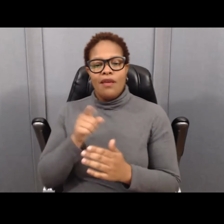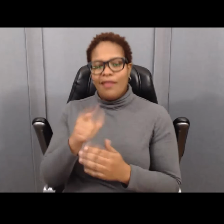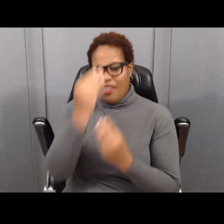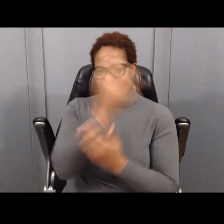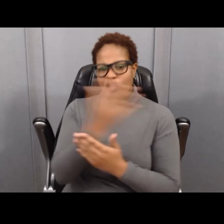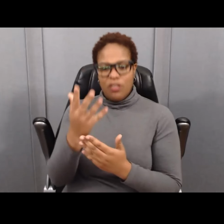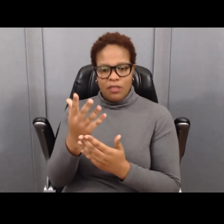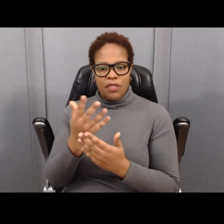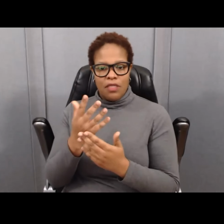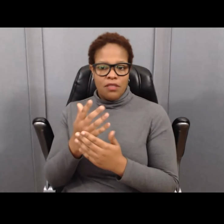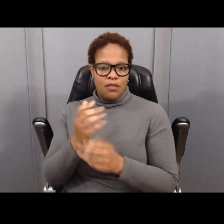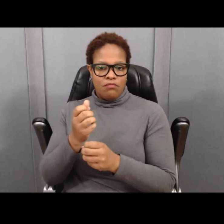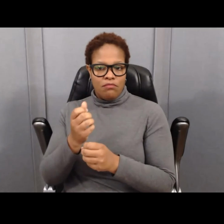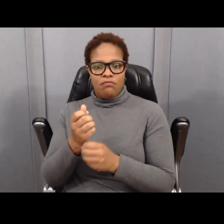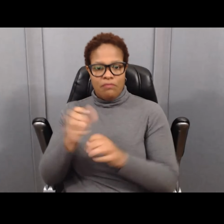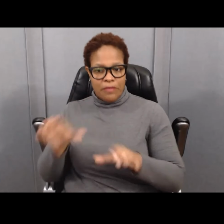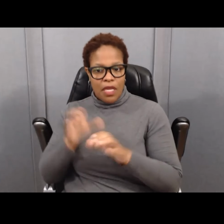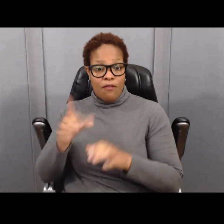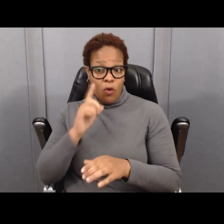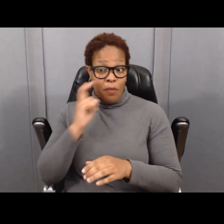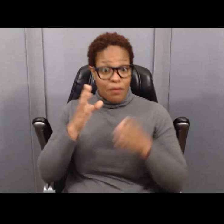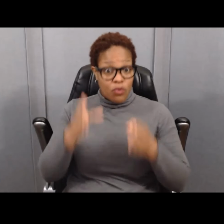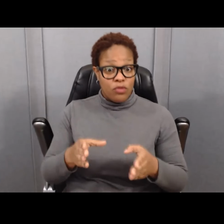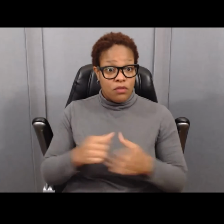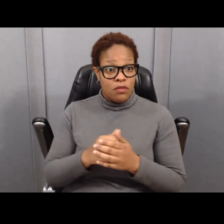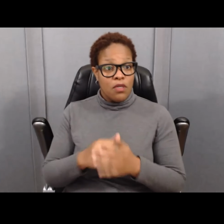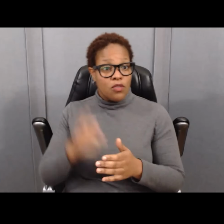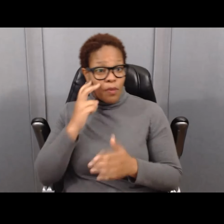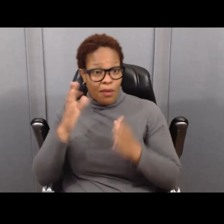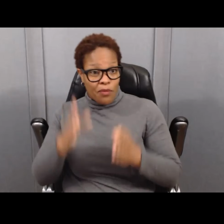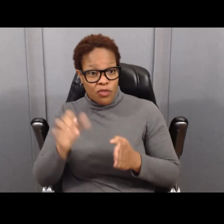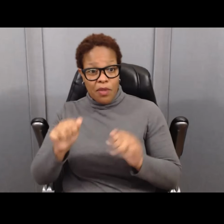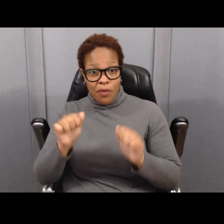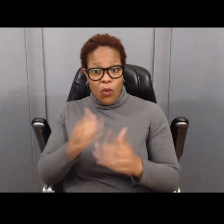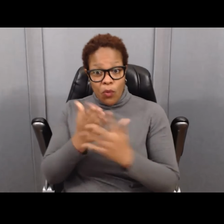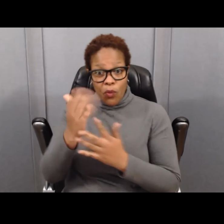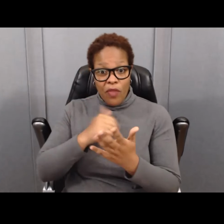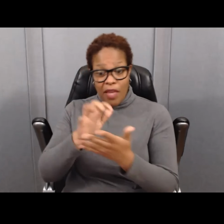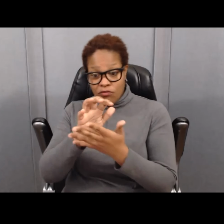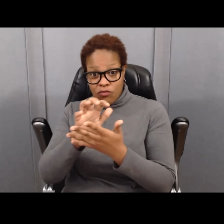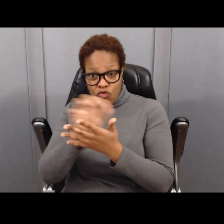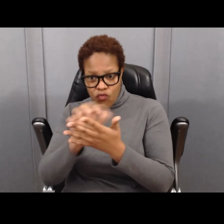So a blind person should be able to go through that script and give feedback about, is this appropriate?